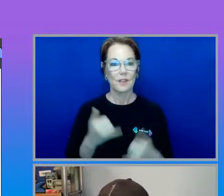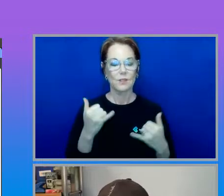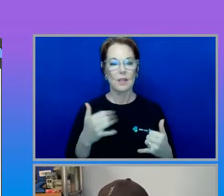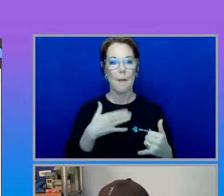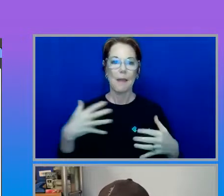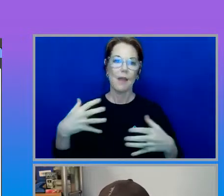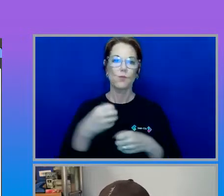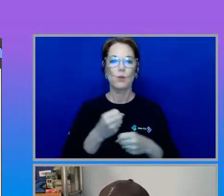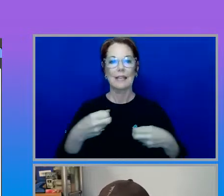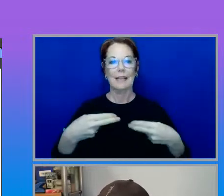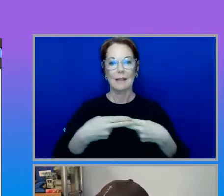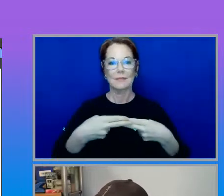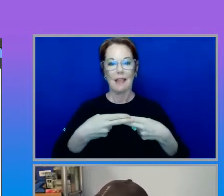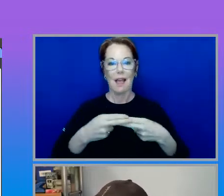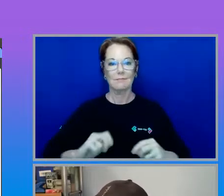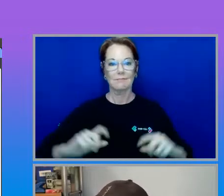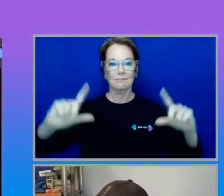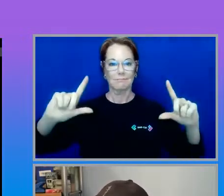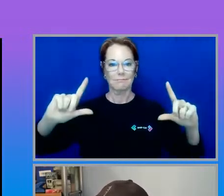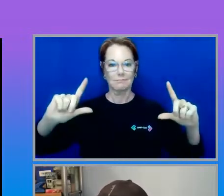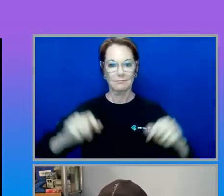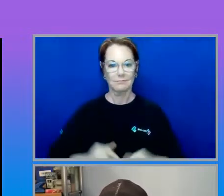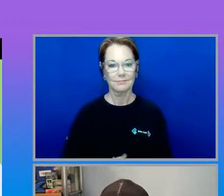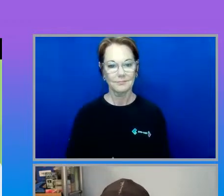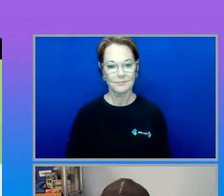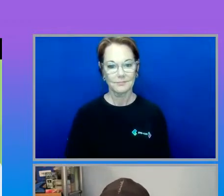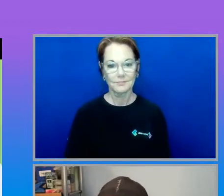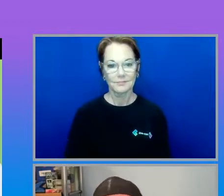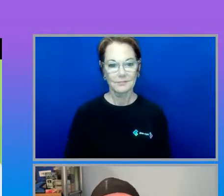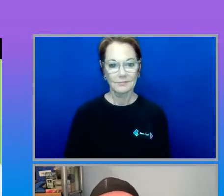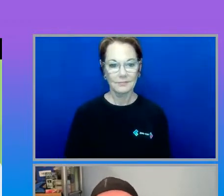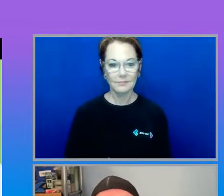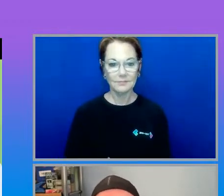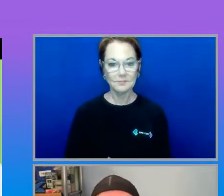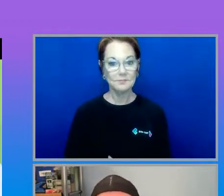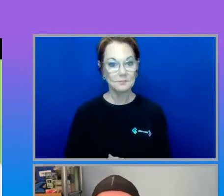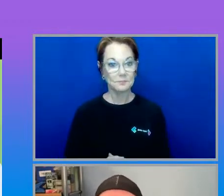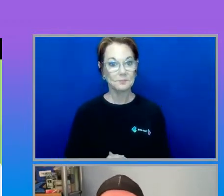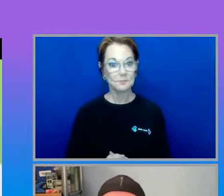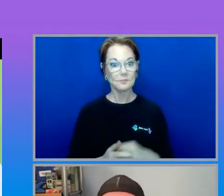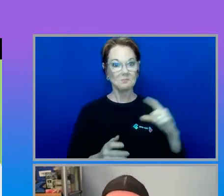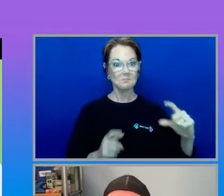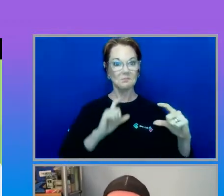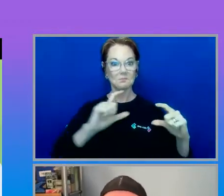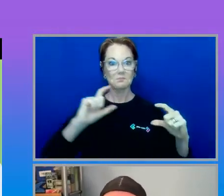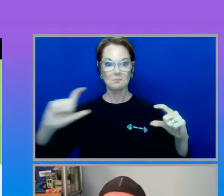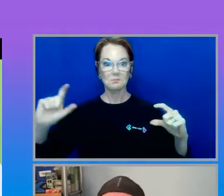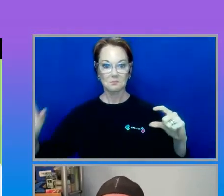little recap slide here. We saw